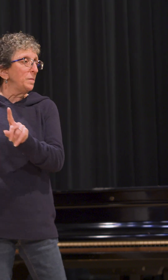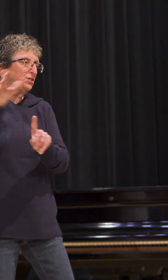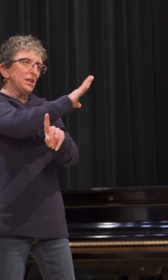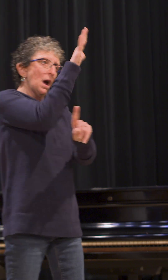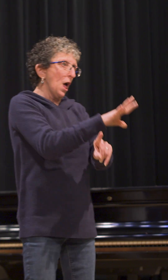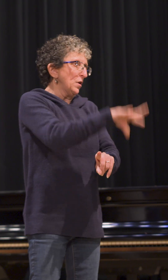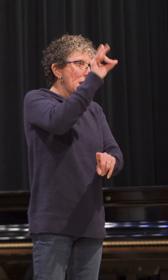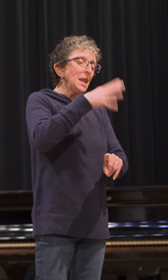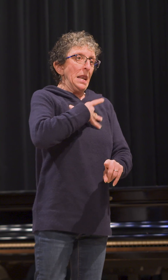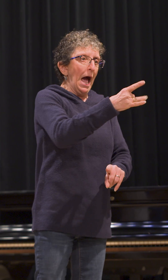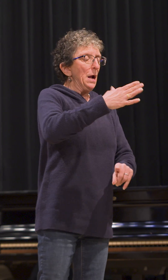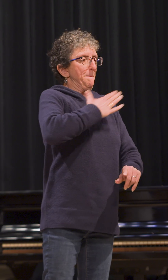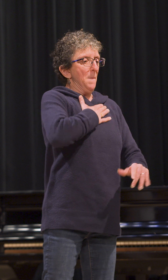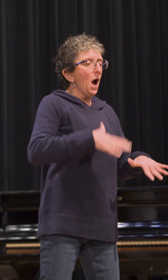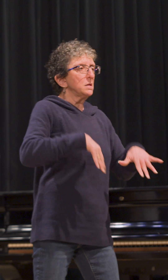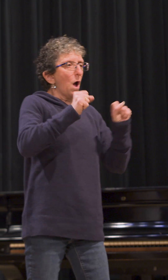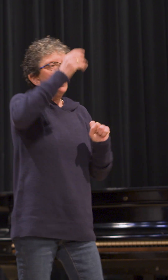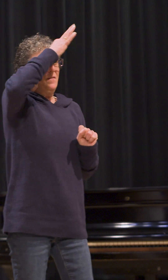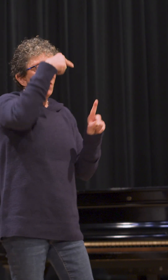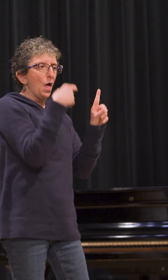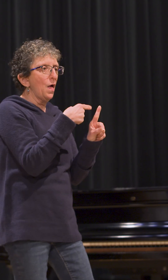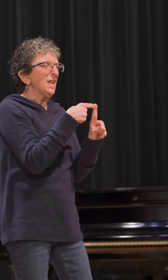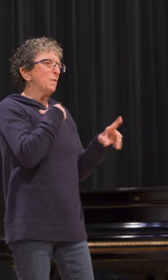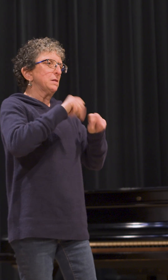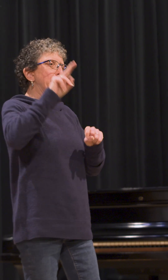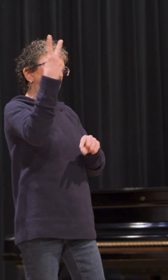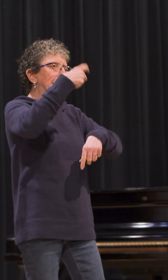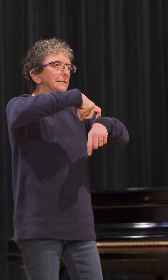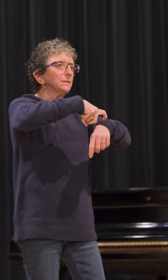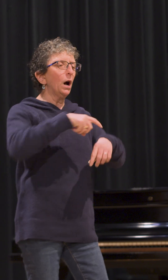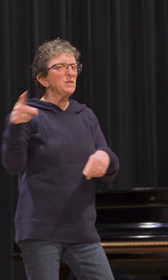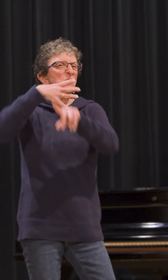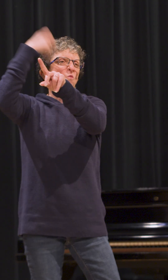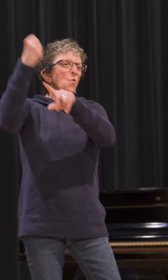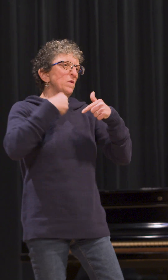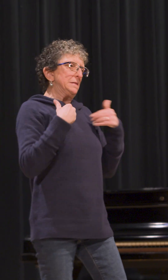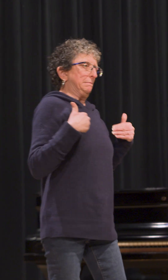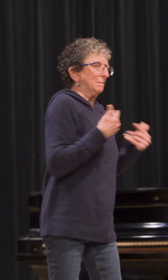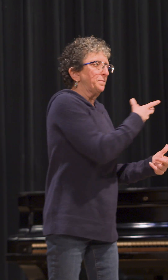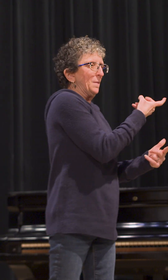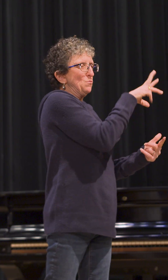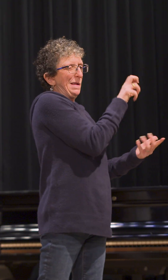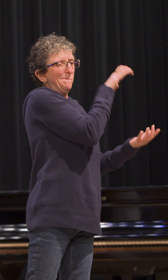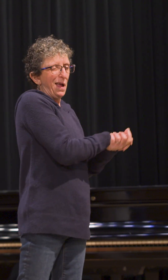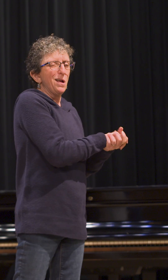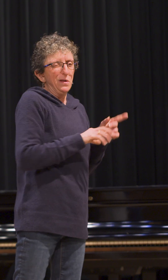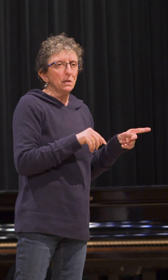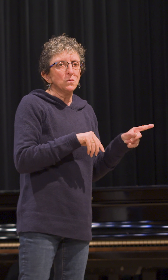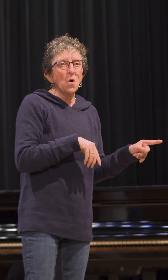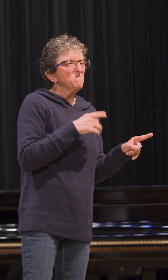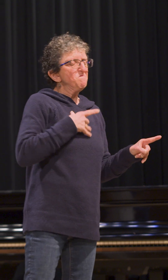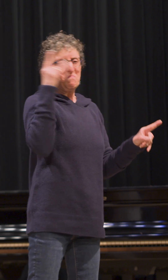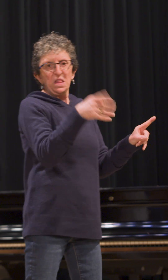between the two of us. And she told me I never liked her adoptive father,